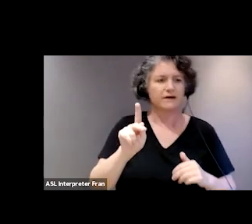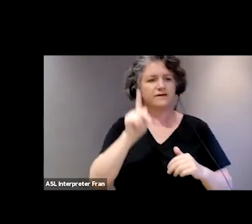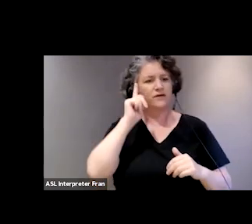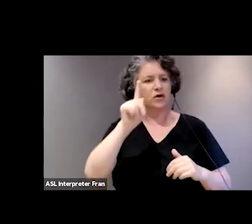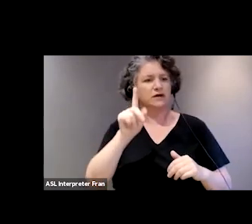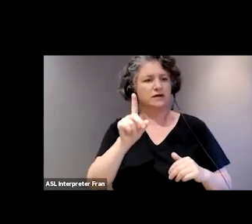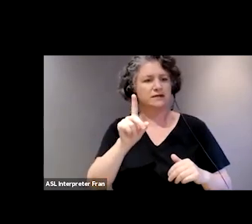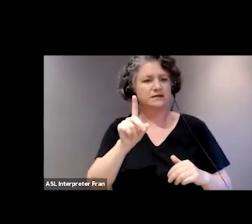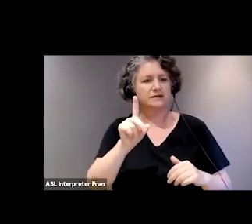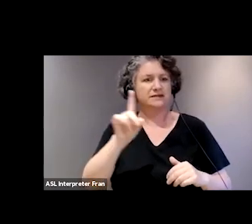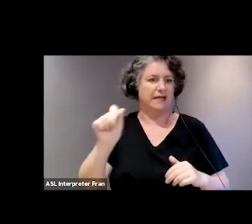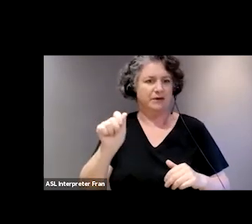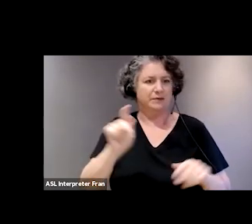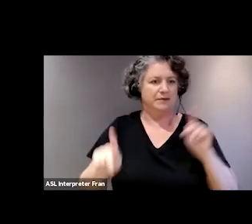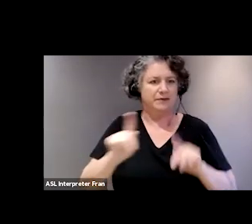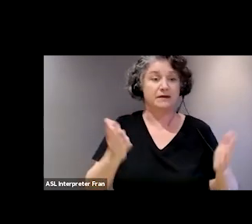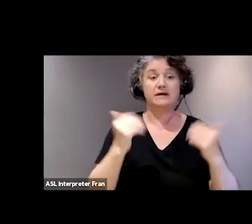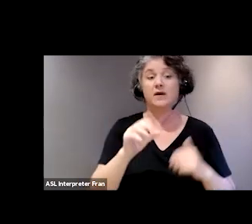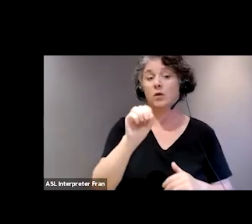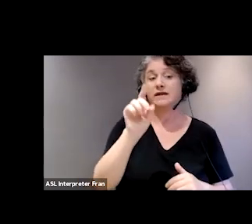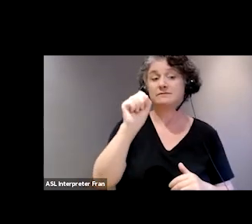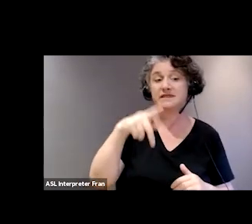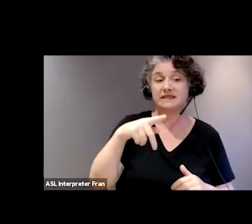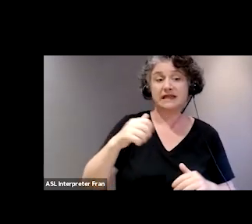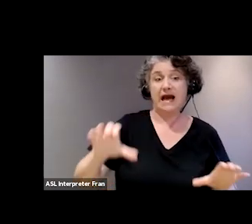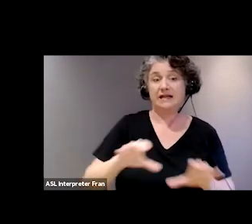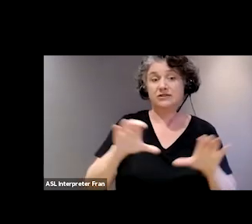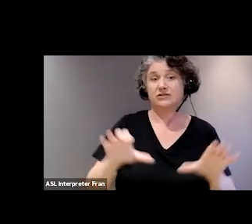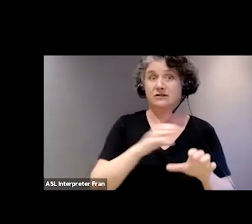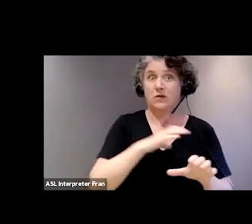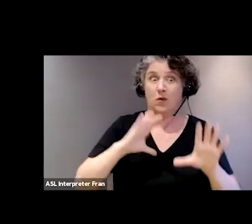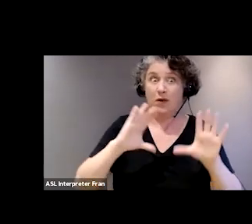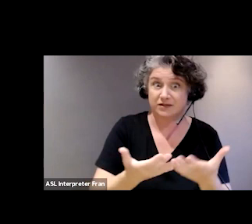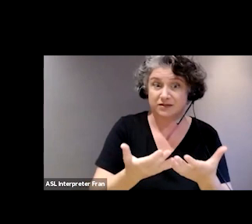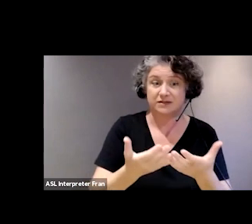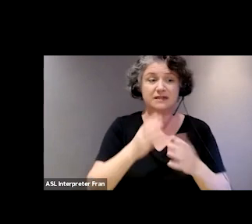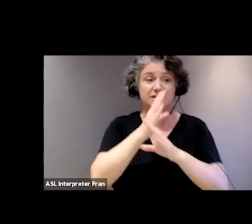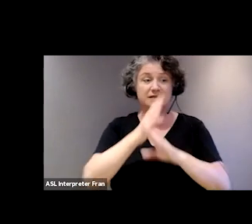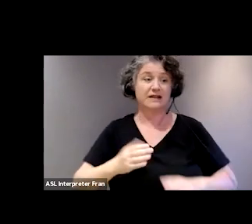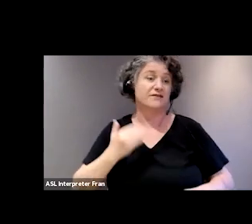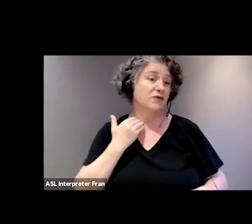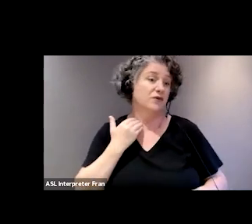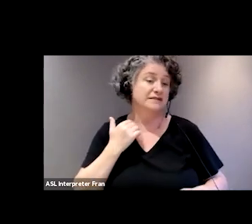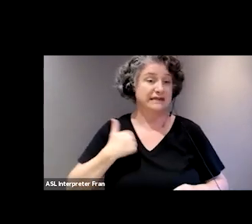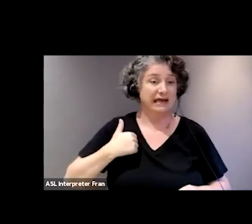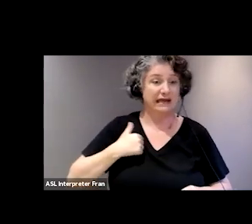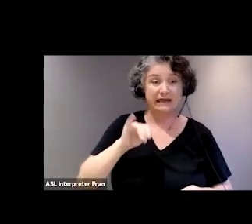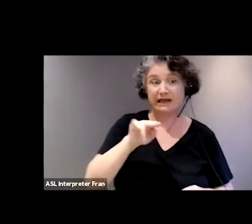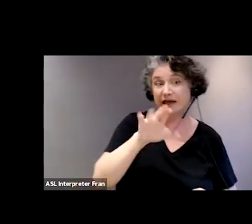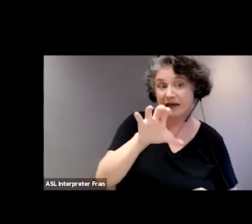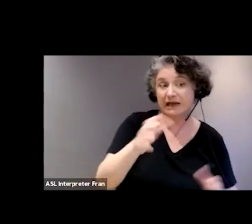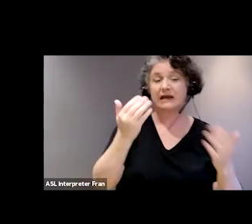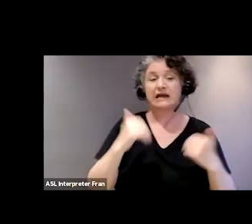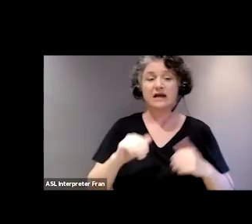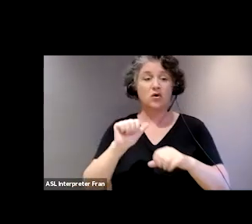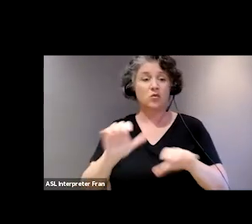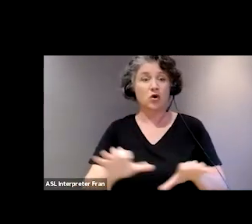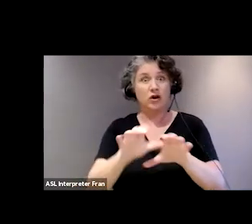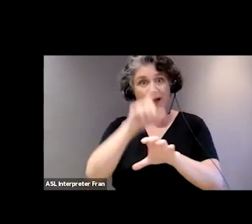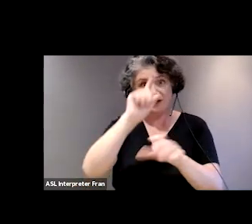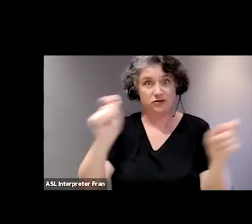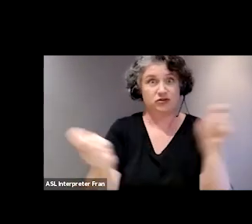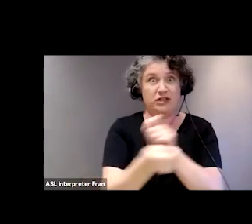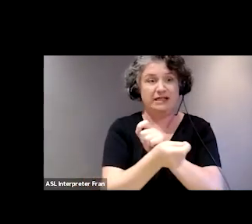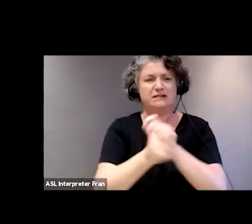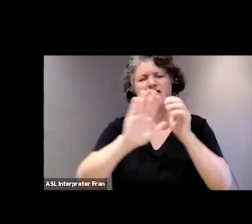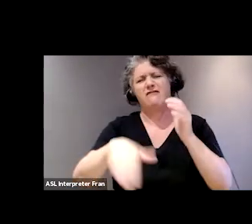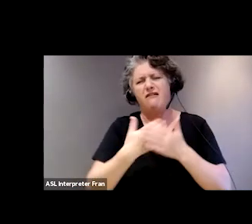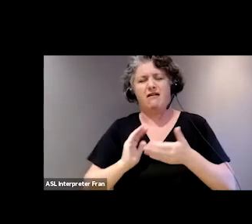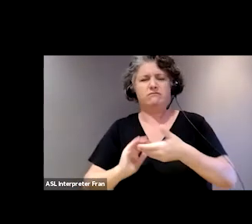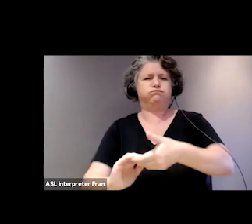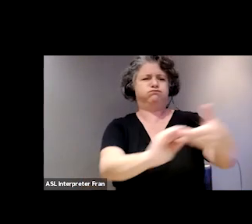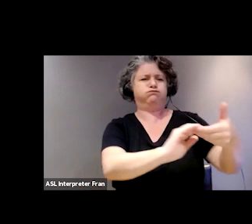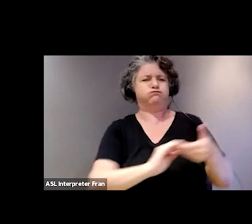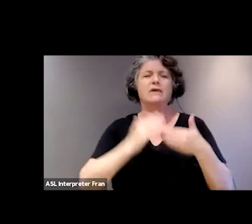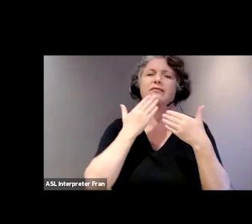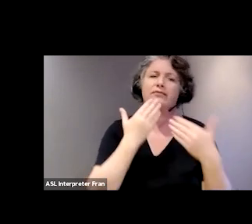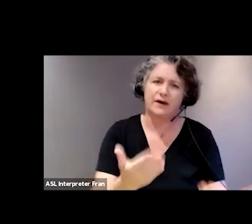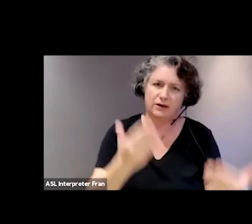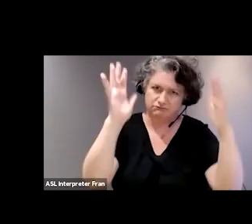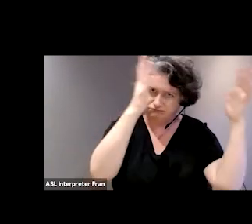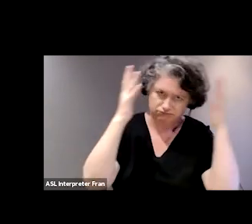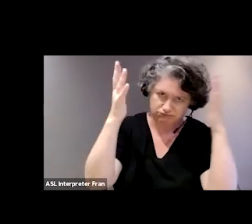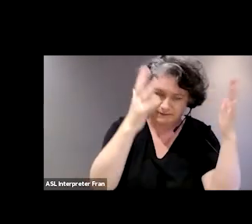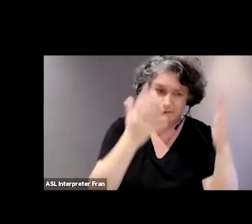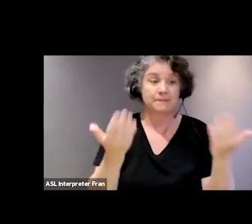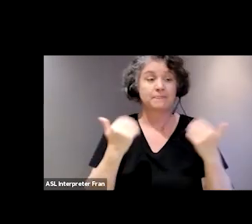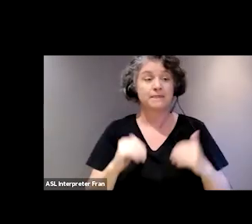Canadian national Institute for the blind,